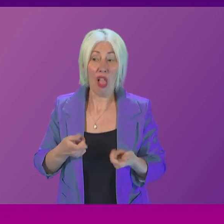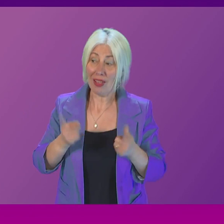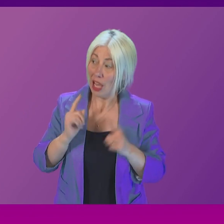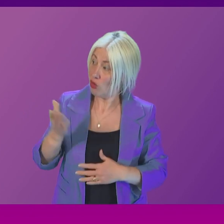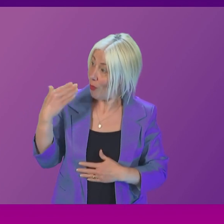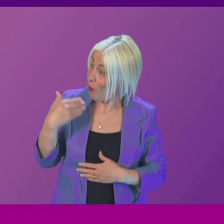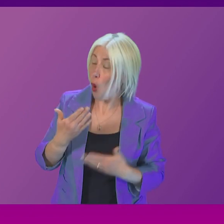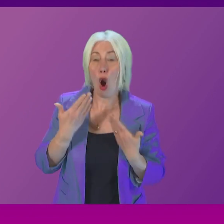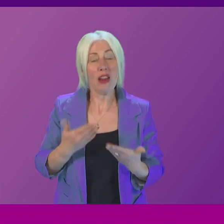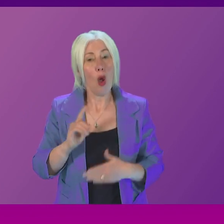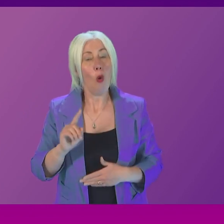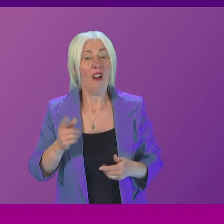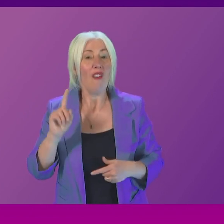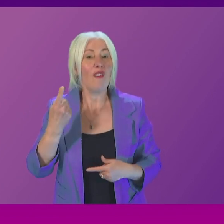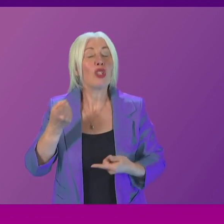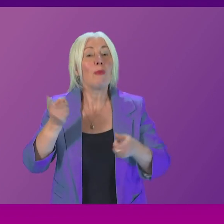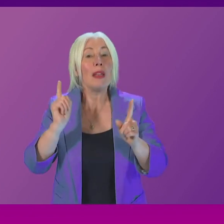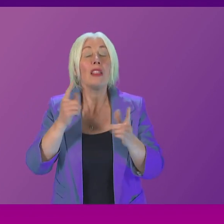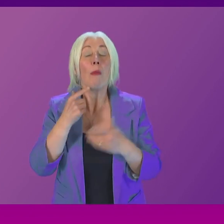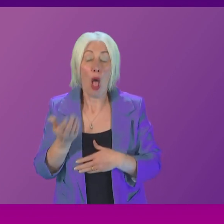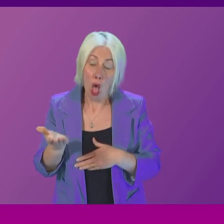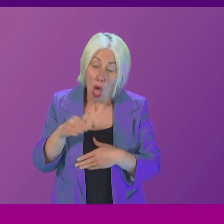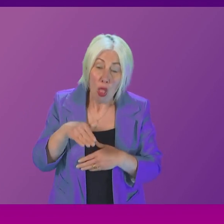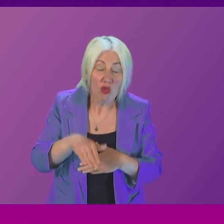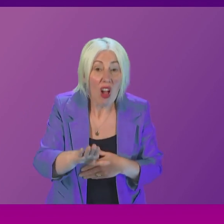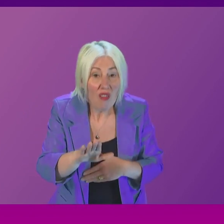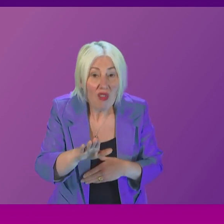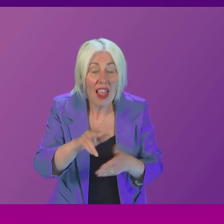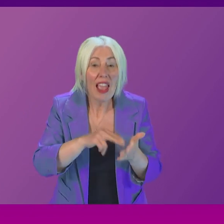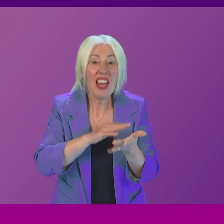role as First Minister, about the fact that the recovery of the NHS will take not weeks or months, but years.